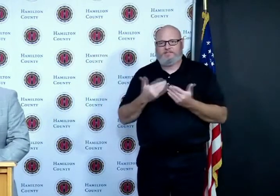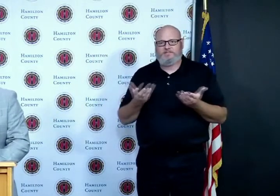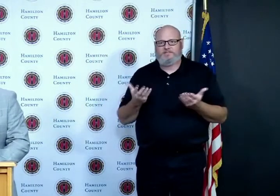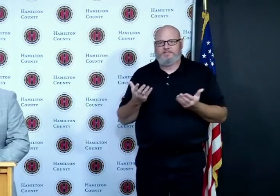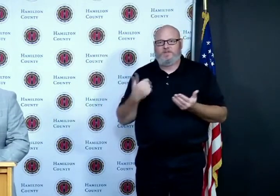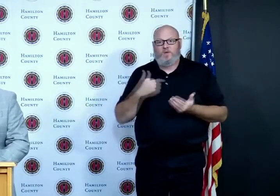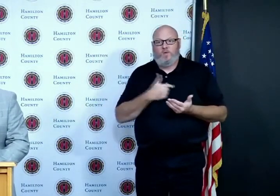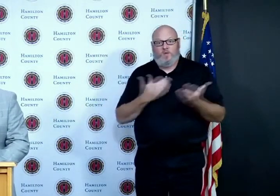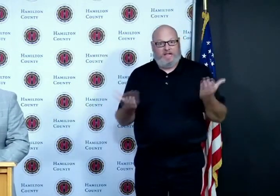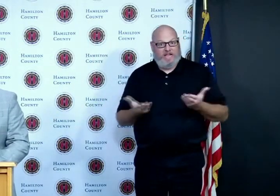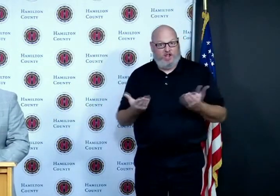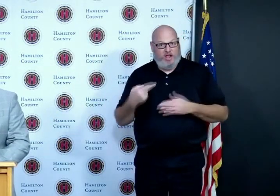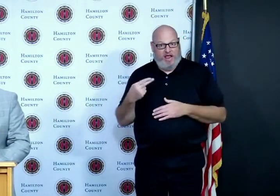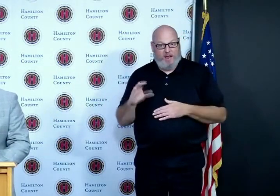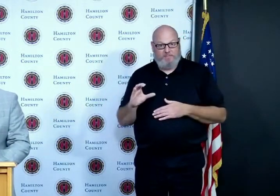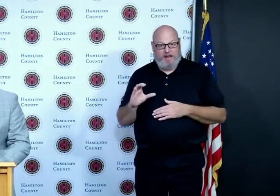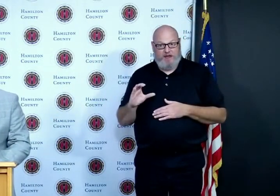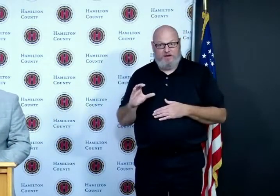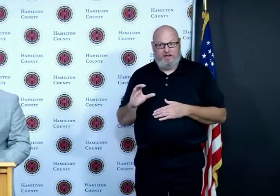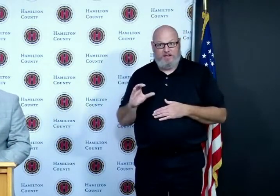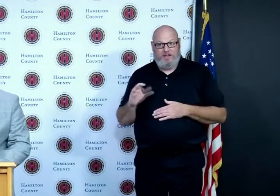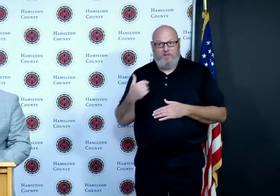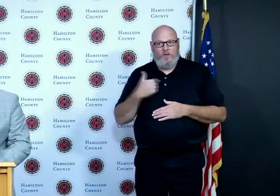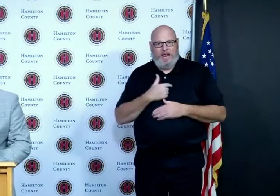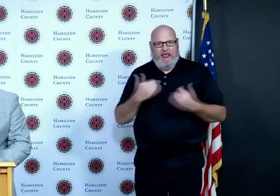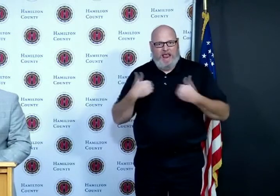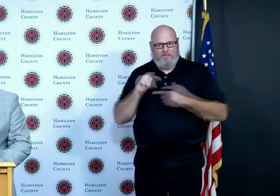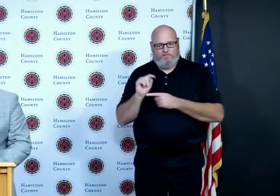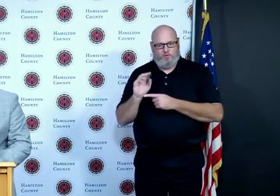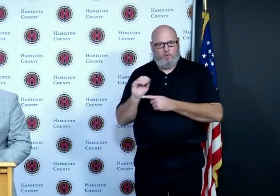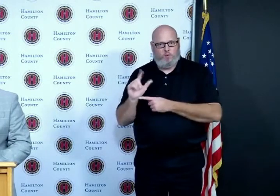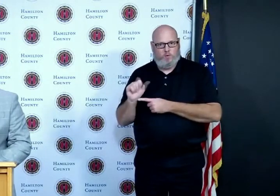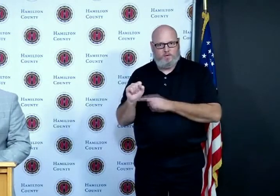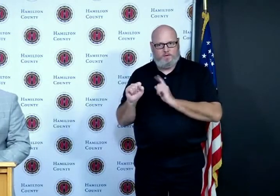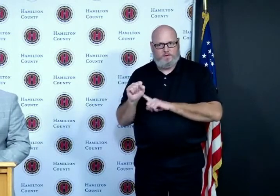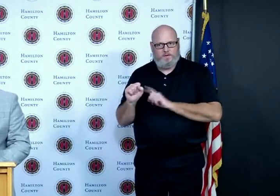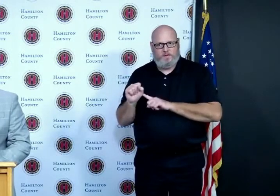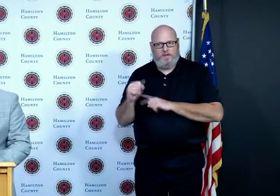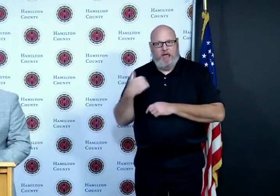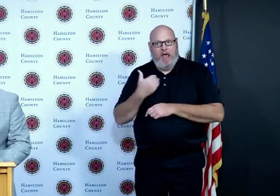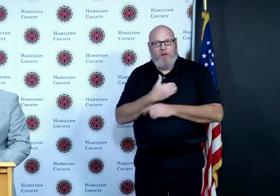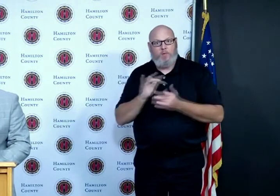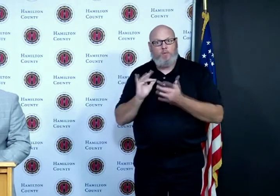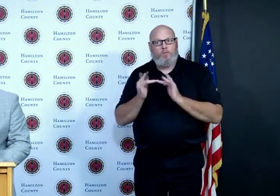still perfect tools the first is I've shared our web page I think it's a great resource it shows